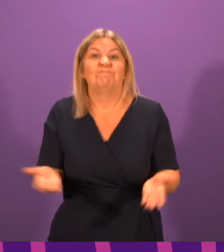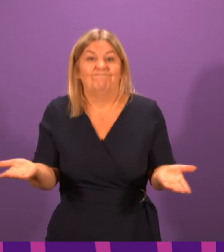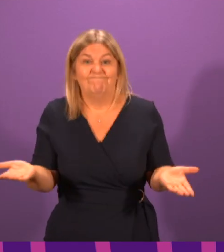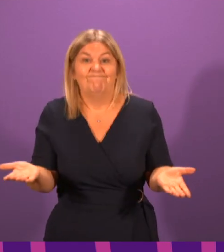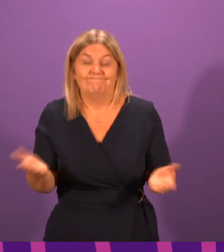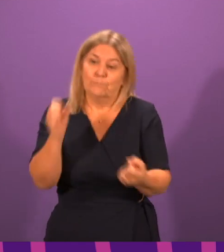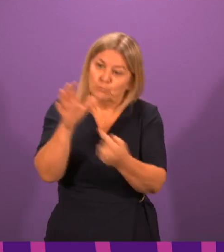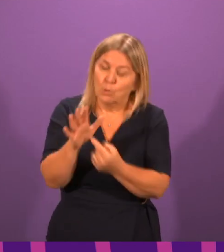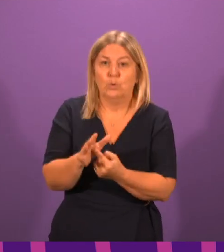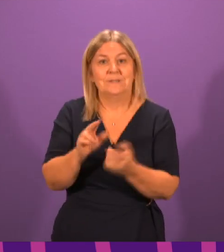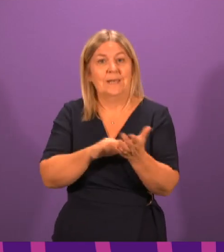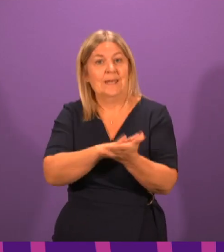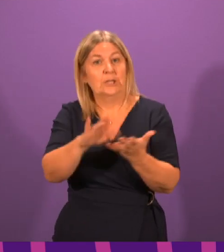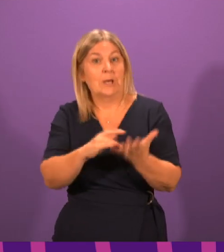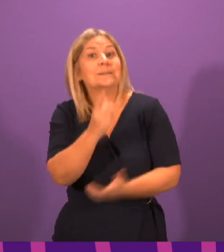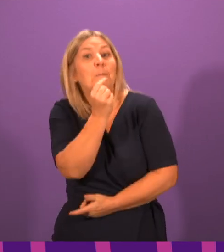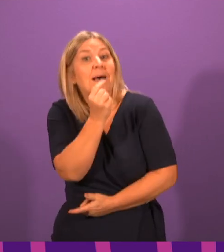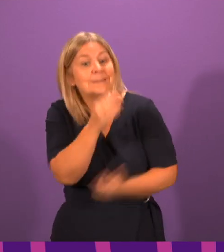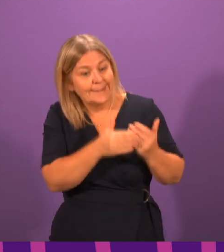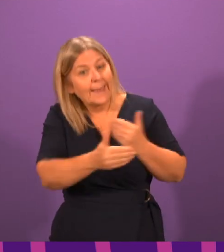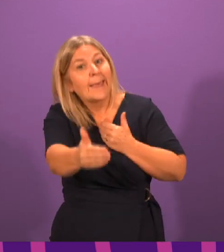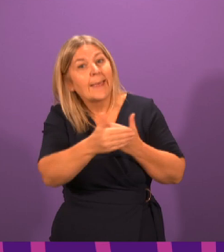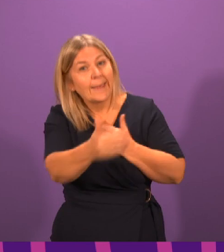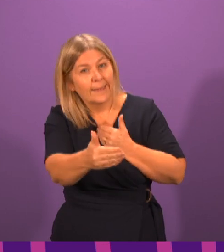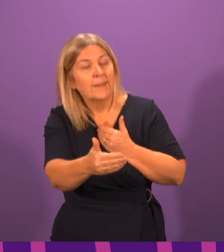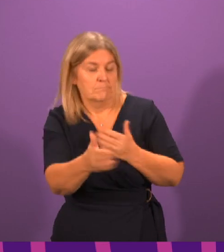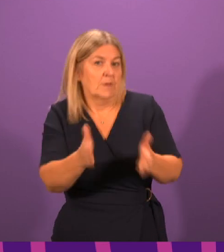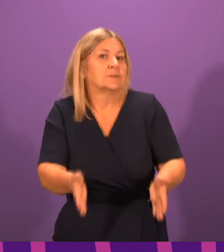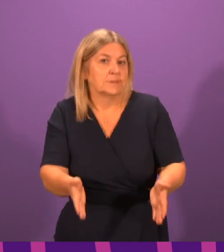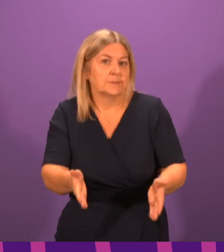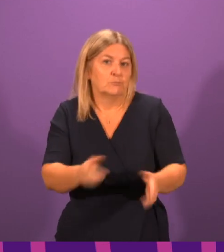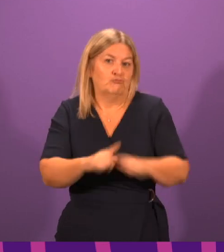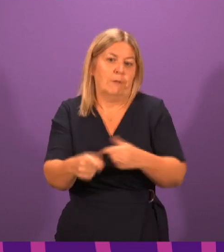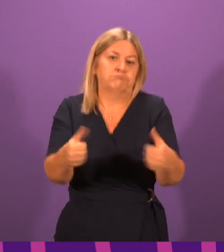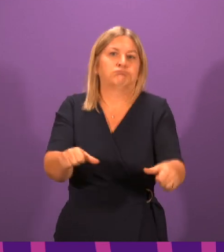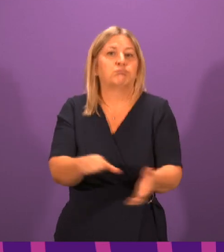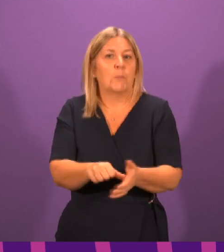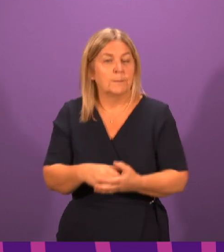to prioritise NHS capacity and resilience to address those demands. That is why I am